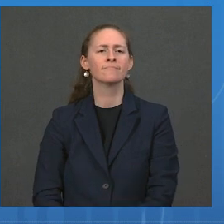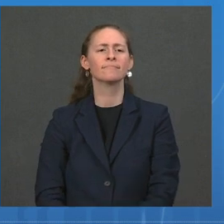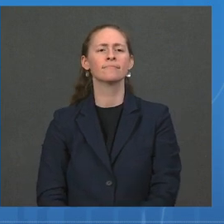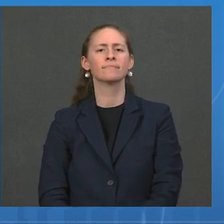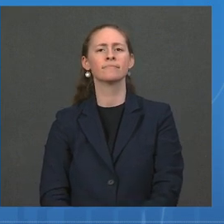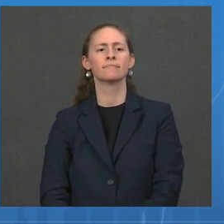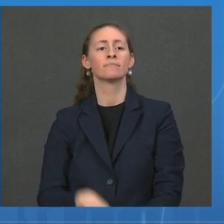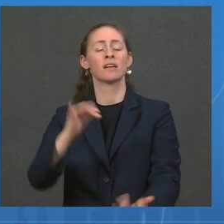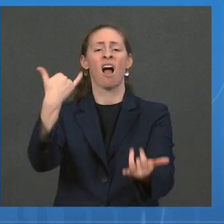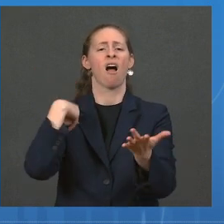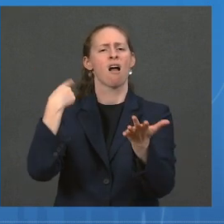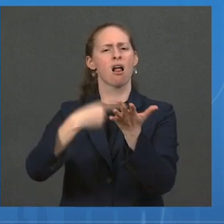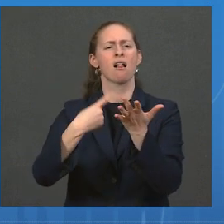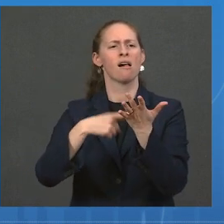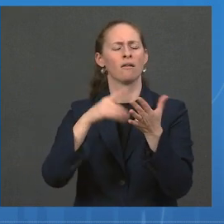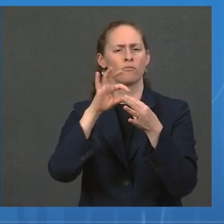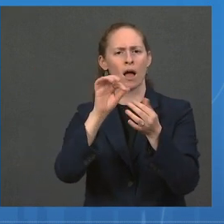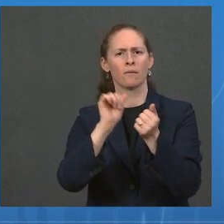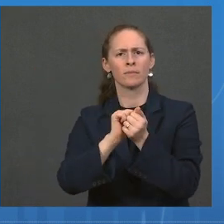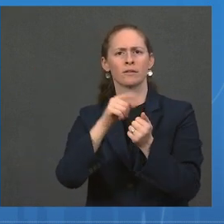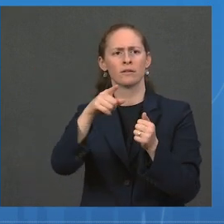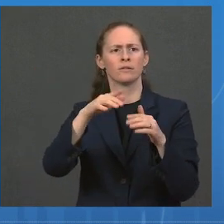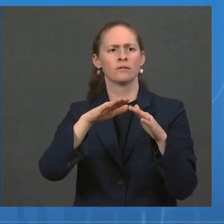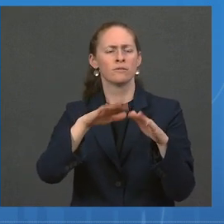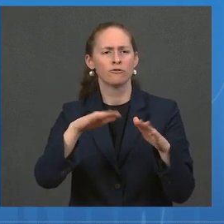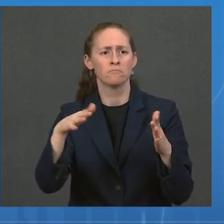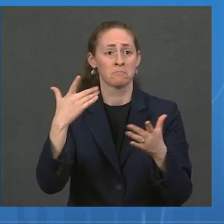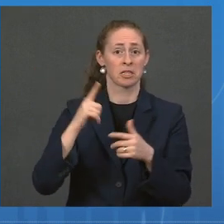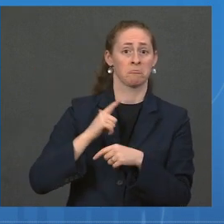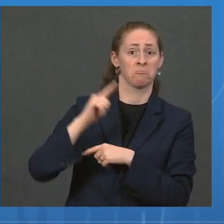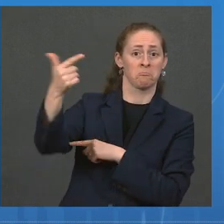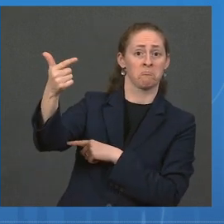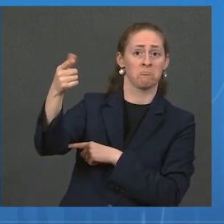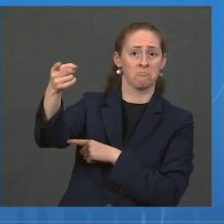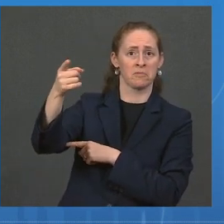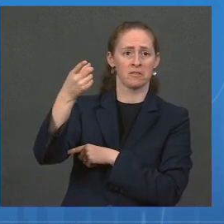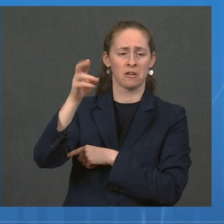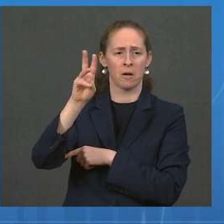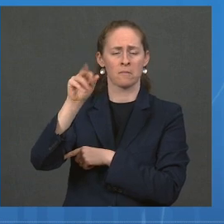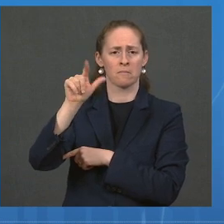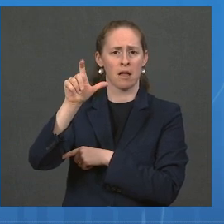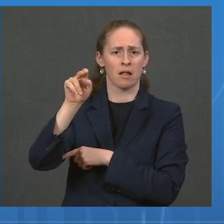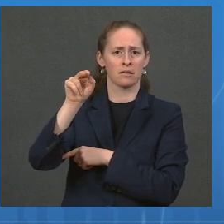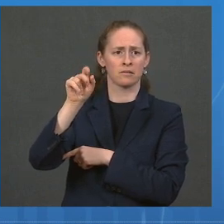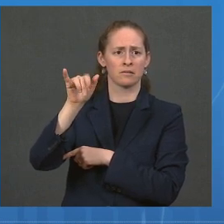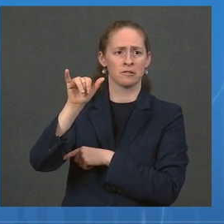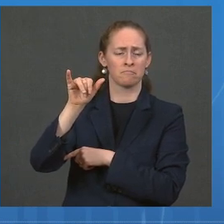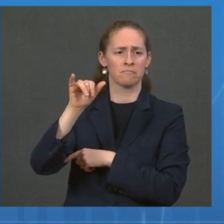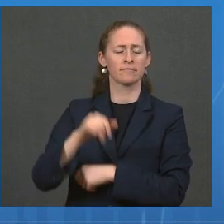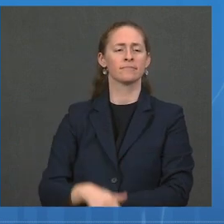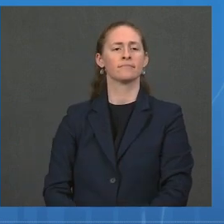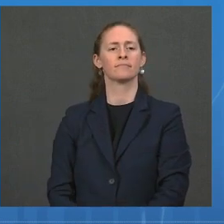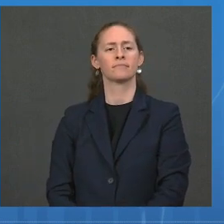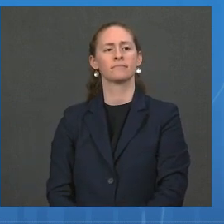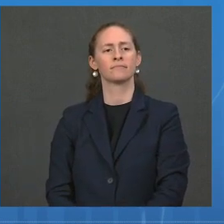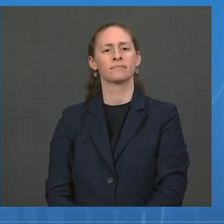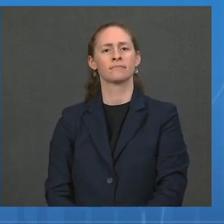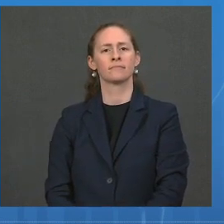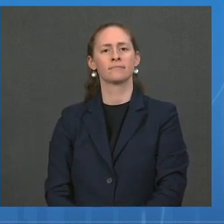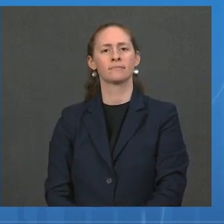And then, Dr. Walensky, I'll turn to you on schools. And then I'll come back on, I think, what I've -- the last of Zeke's questions.